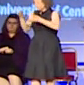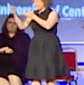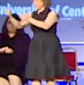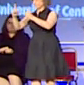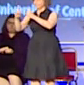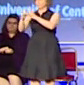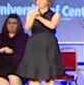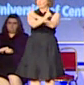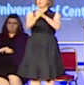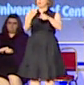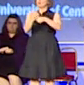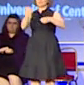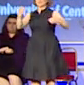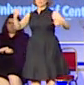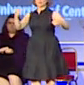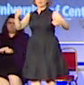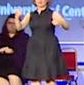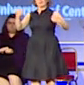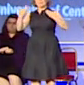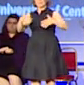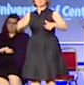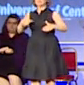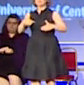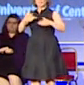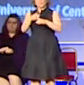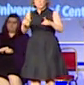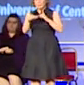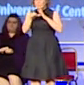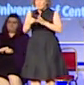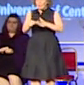taken a lot of hard work to get you to this point, but do remember you have also